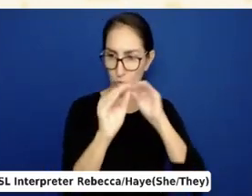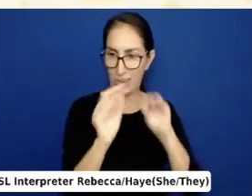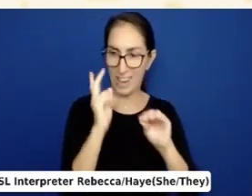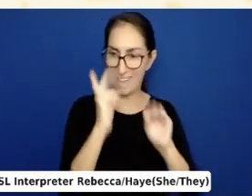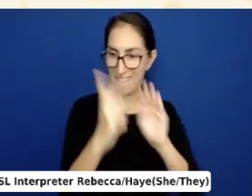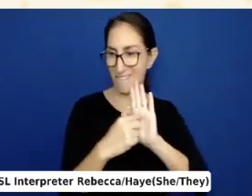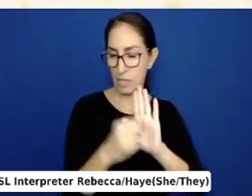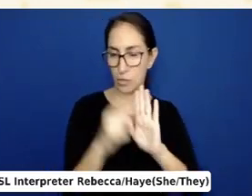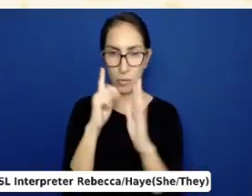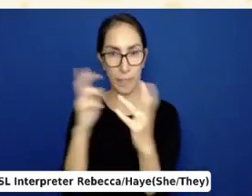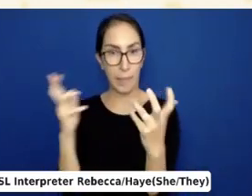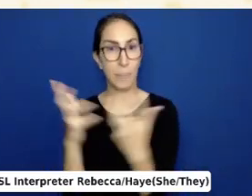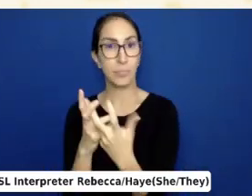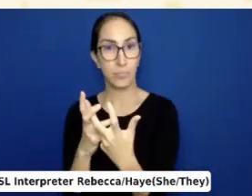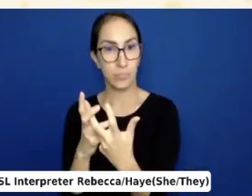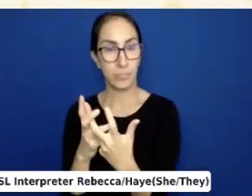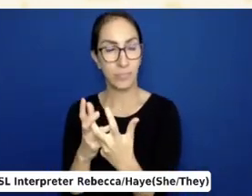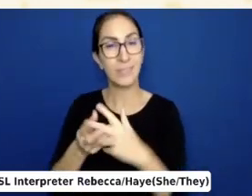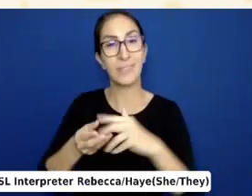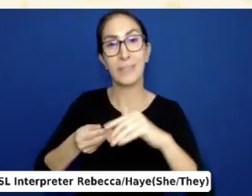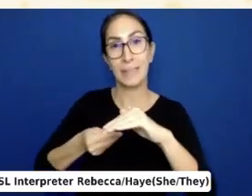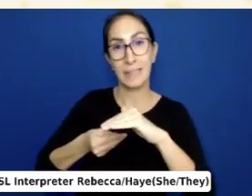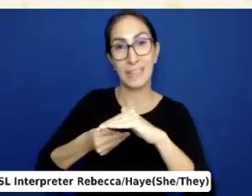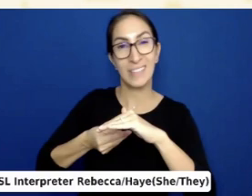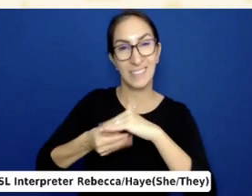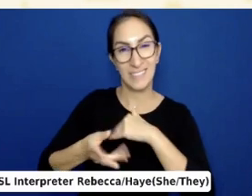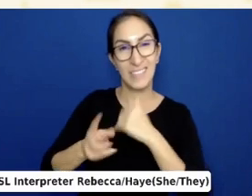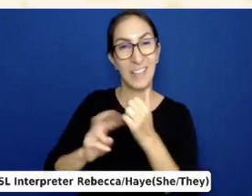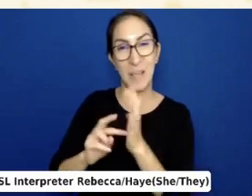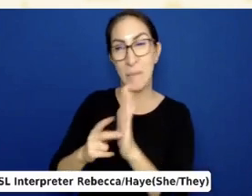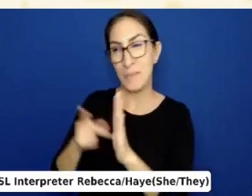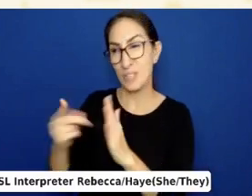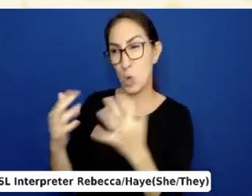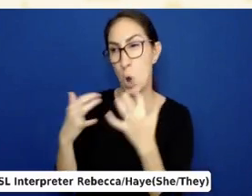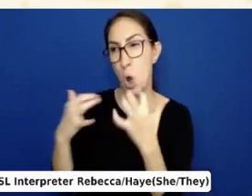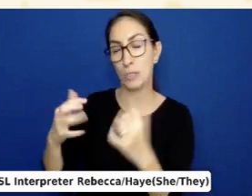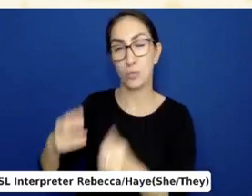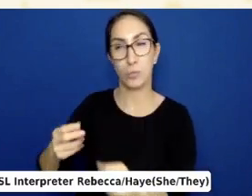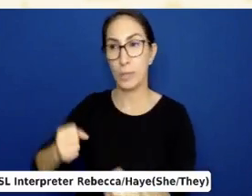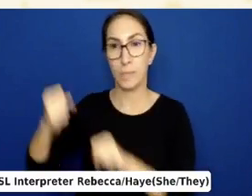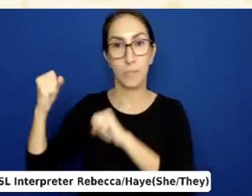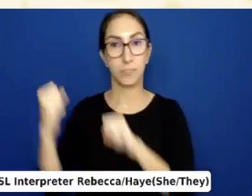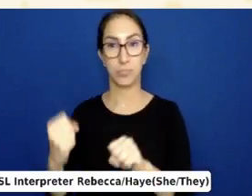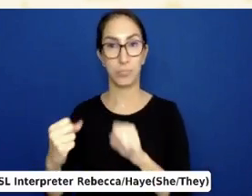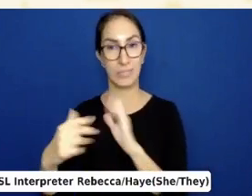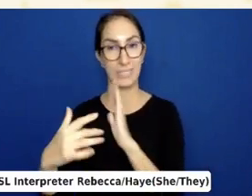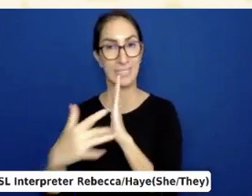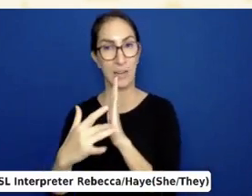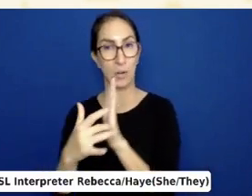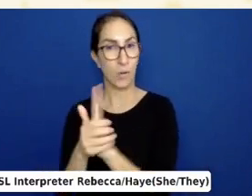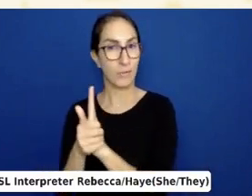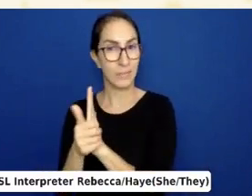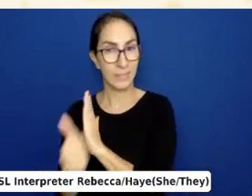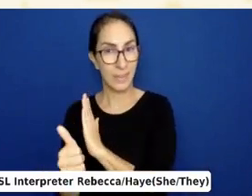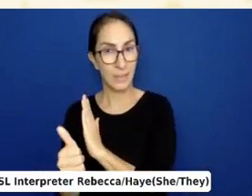that the audience be highly technically skilled, you need to think about types of disability